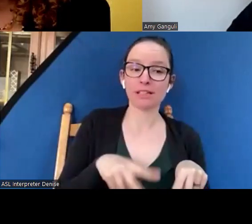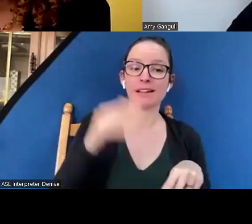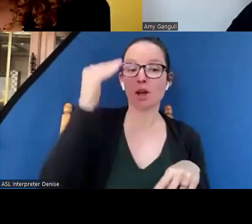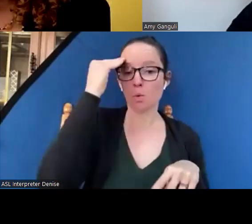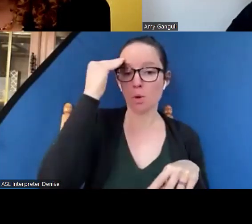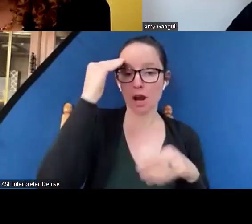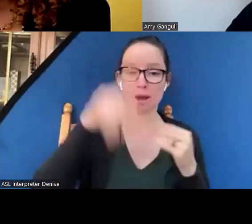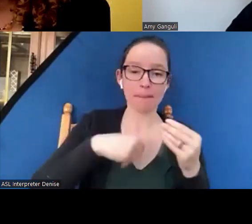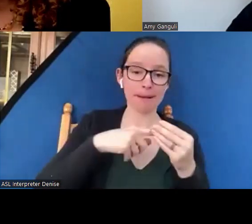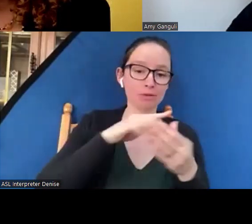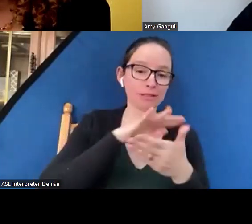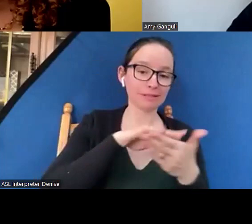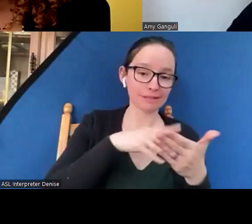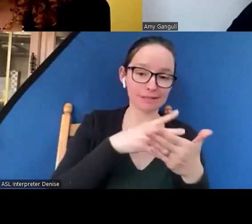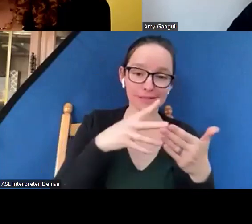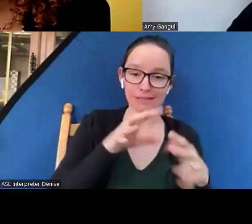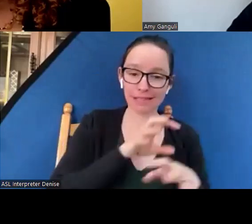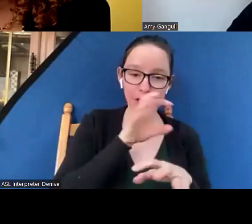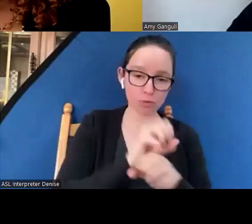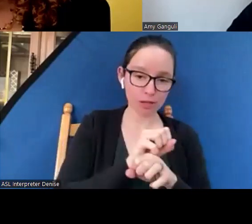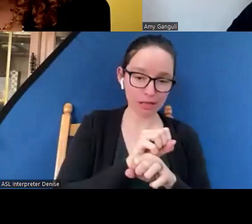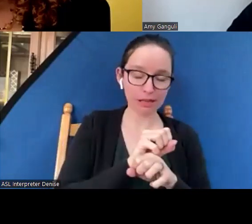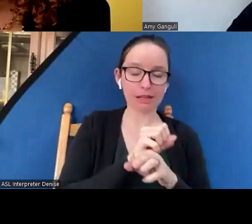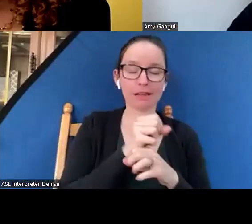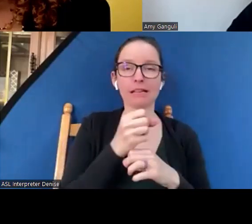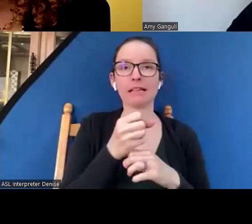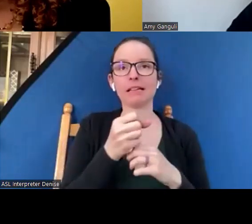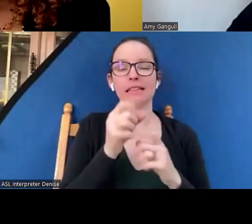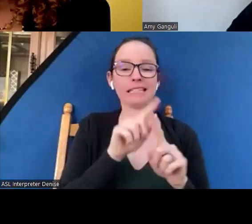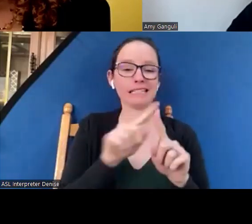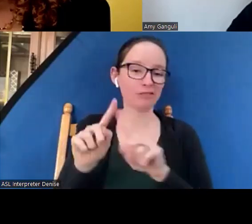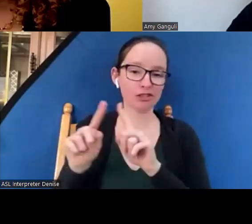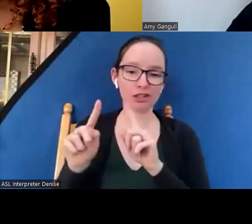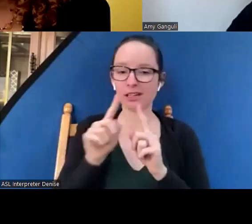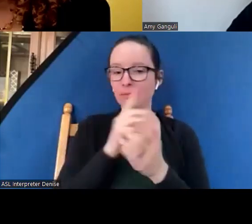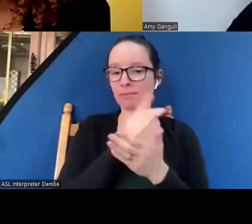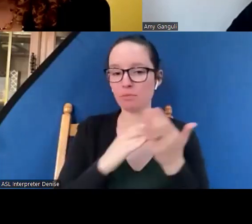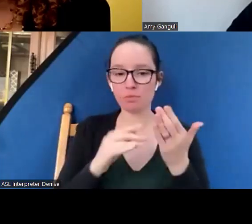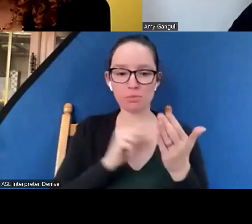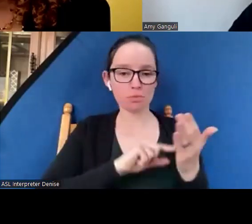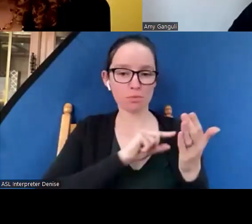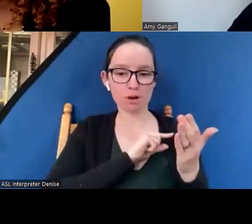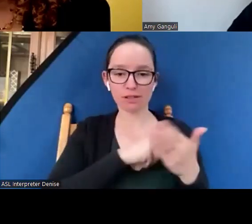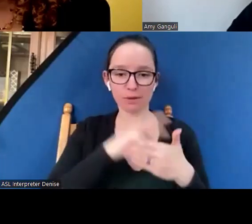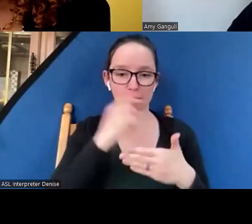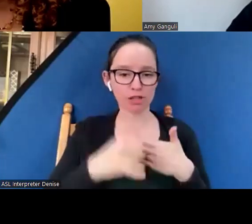what was going on at all these different elements of the project was really useful.